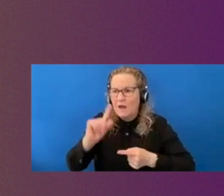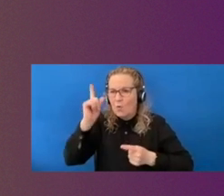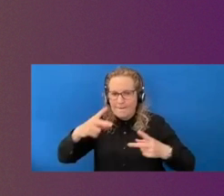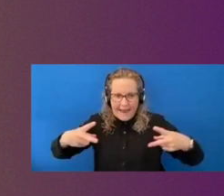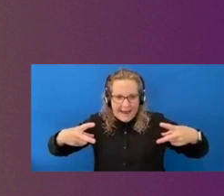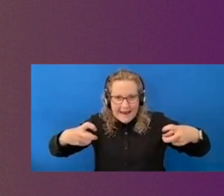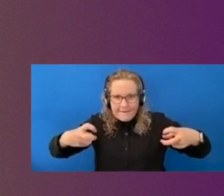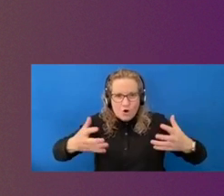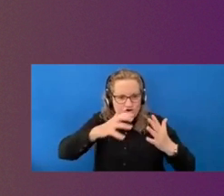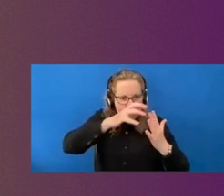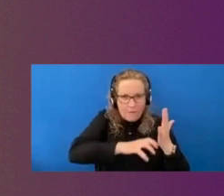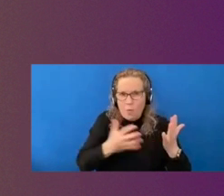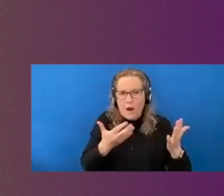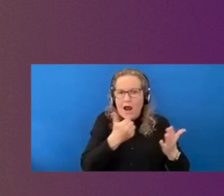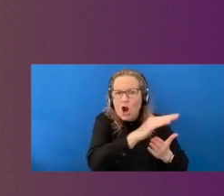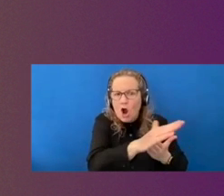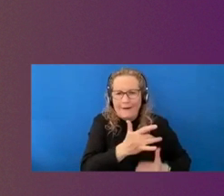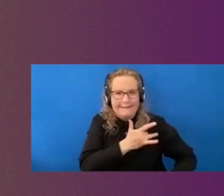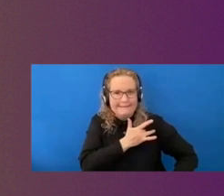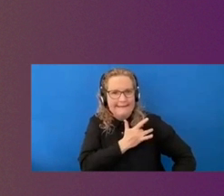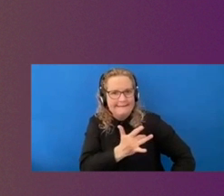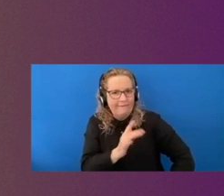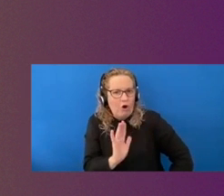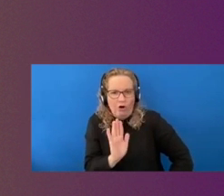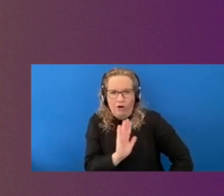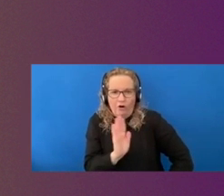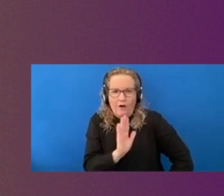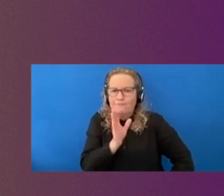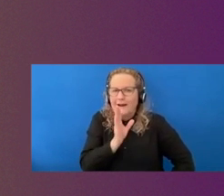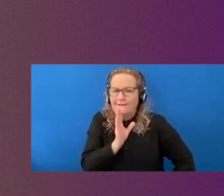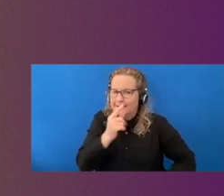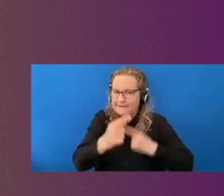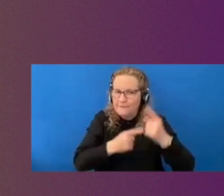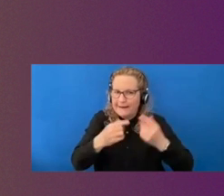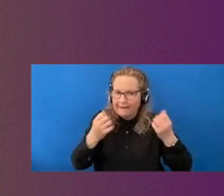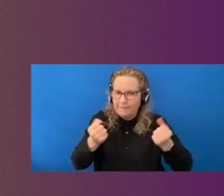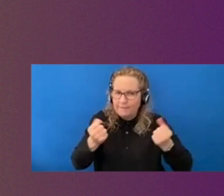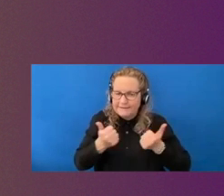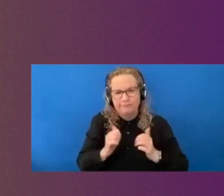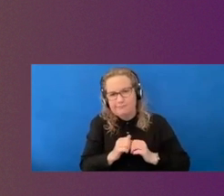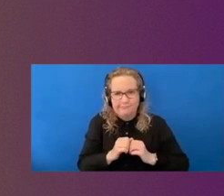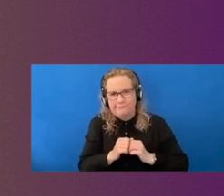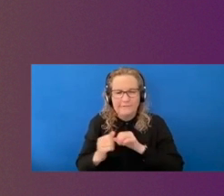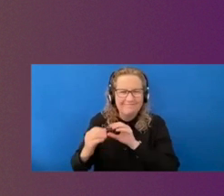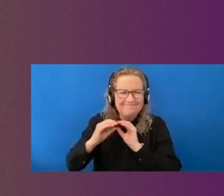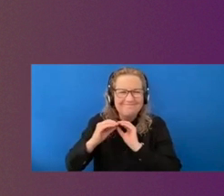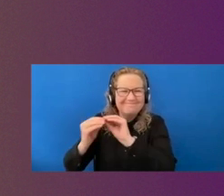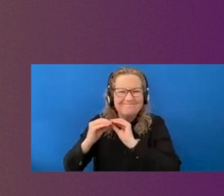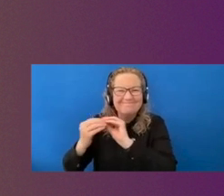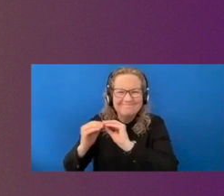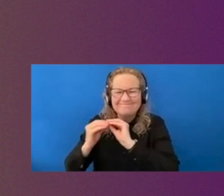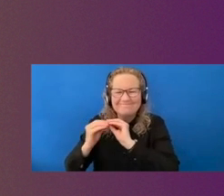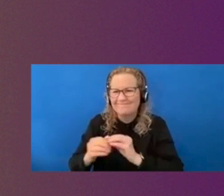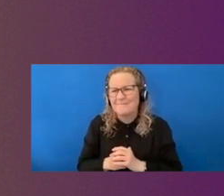transcription going so on and so forth and then uh the pandemic happens everybody is now